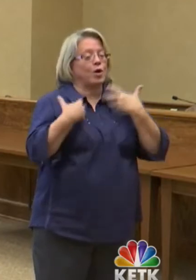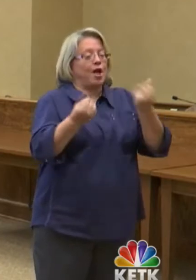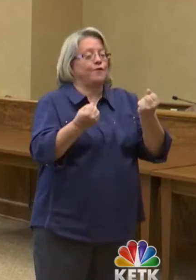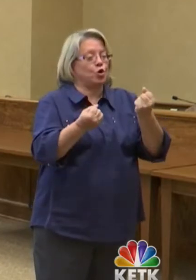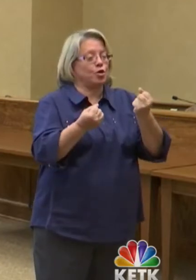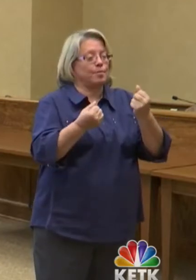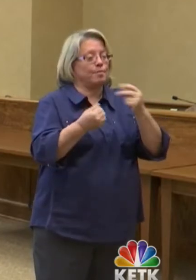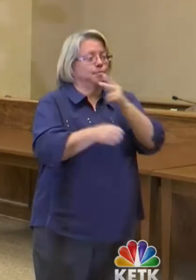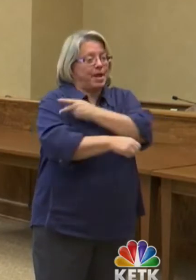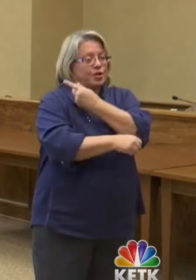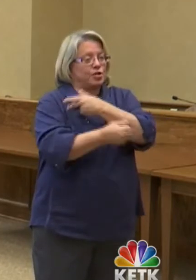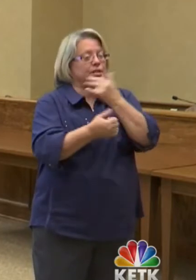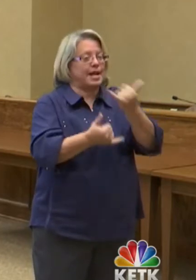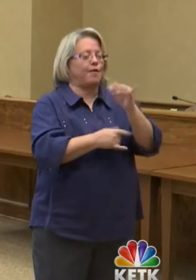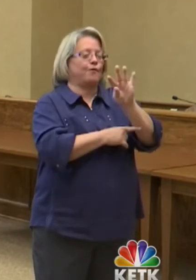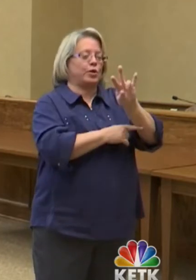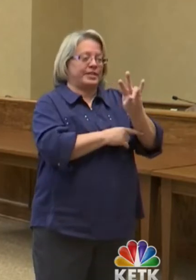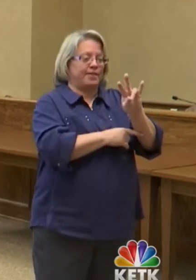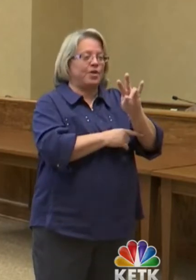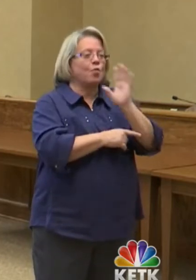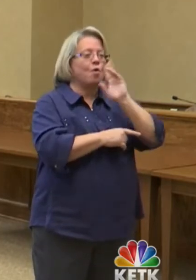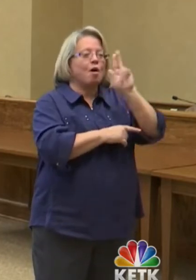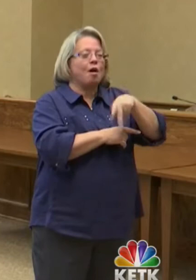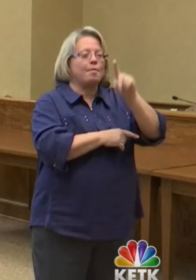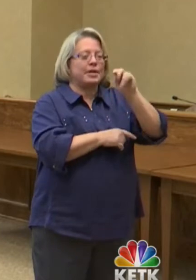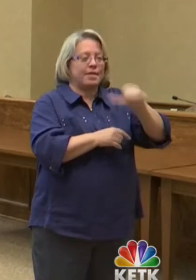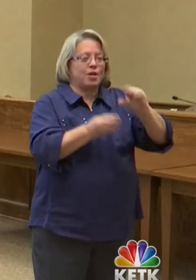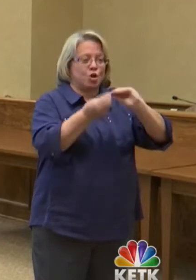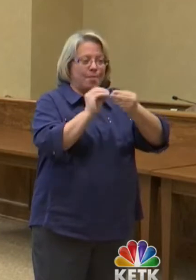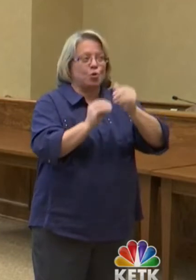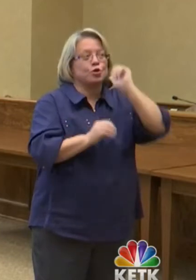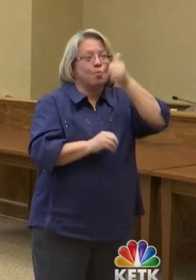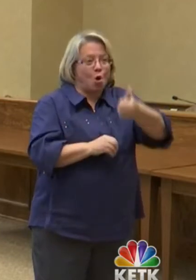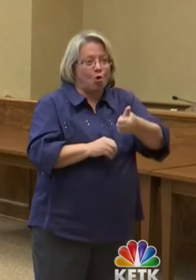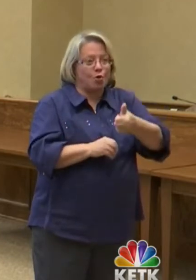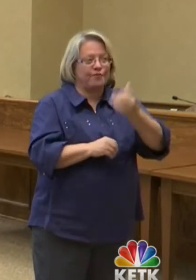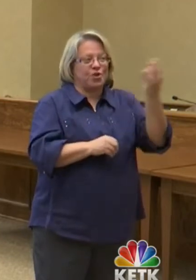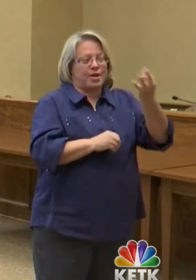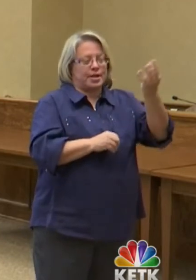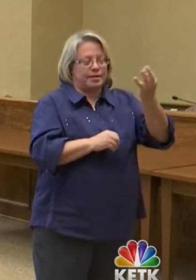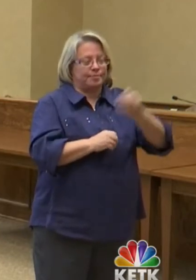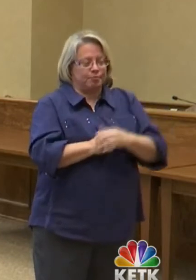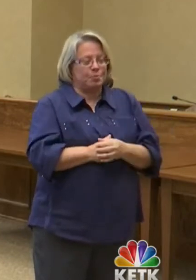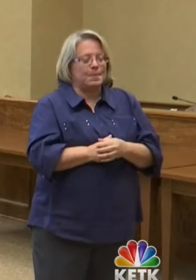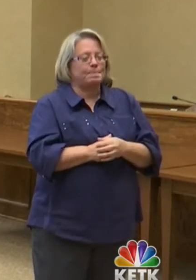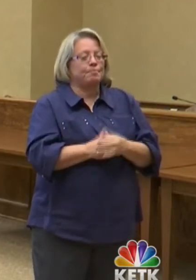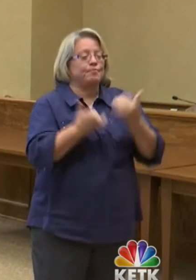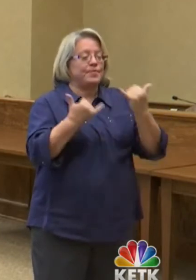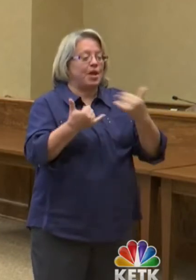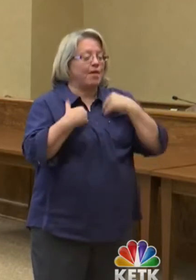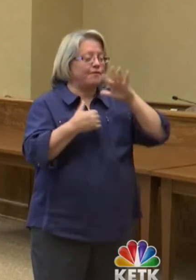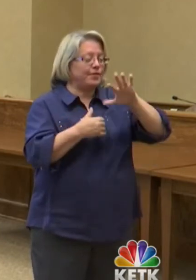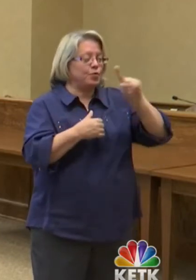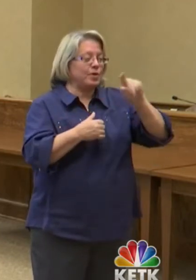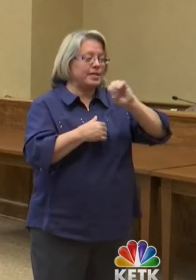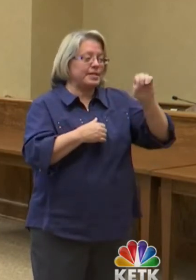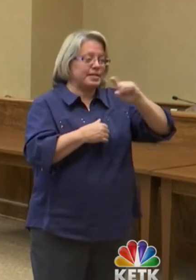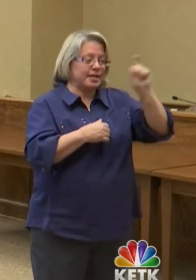HAVE 112 SMITH COUNTY CONFIRMS CASES INCREASES OF FOUR SINCE YESTERDAY. RECOVERED PATIENT COUNT IS NOW